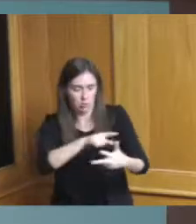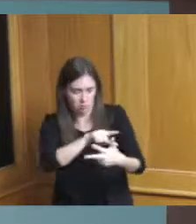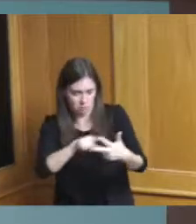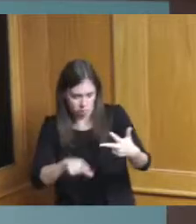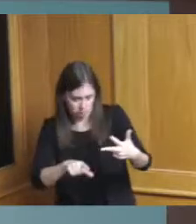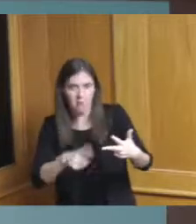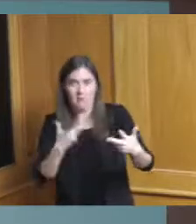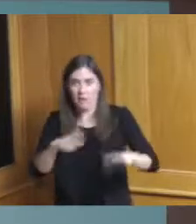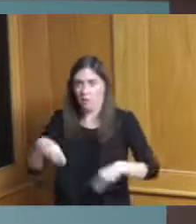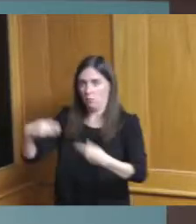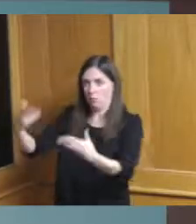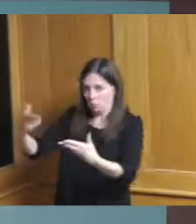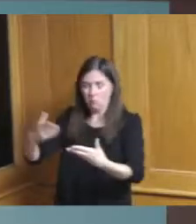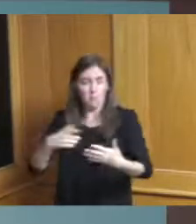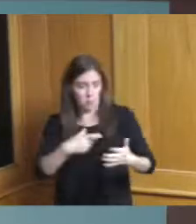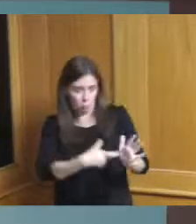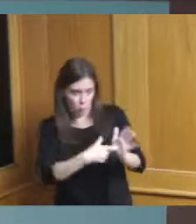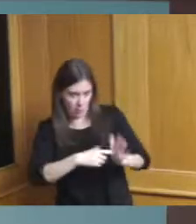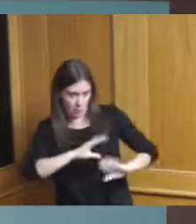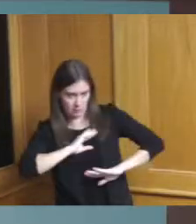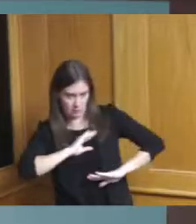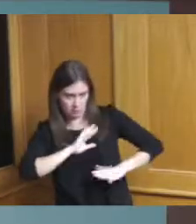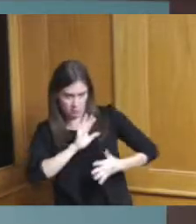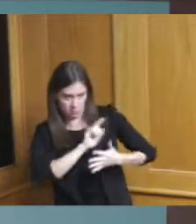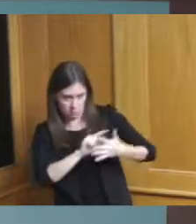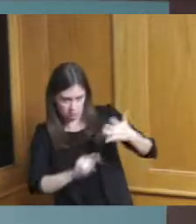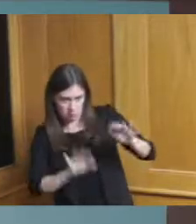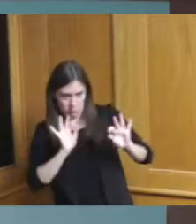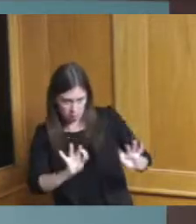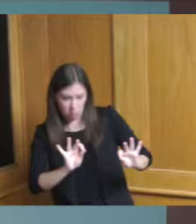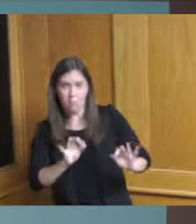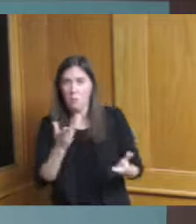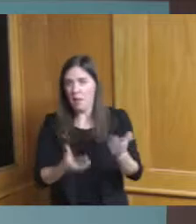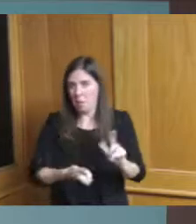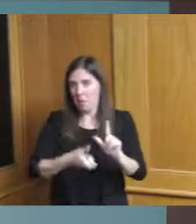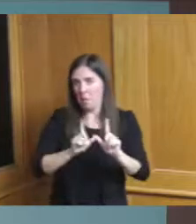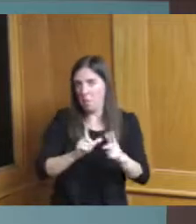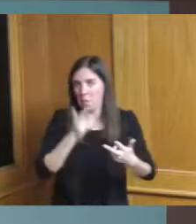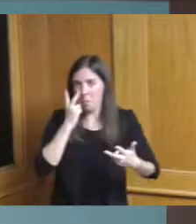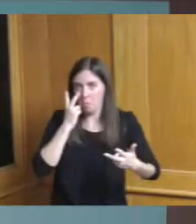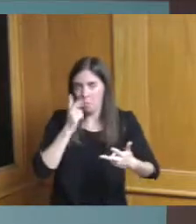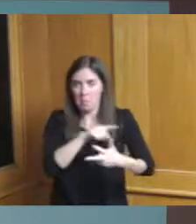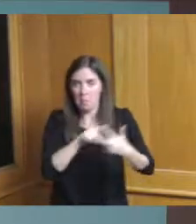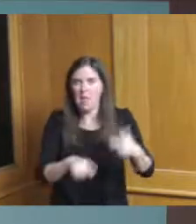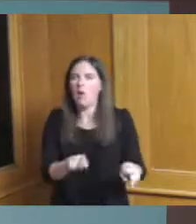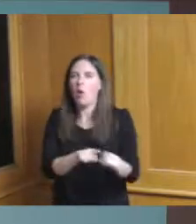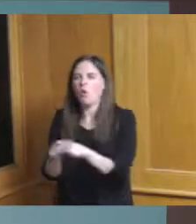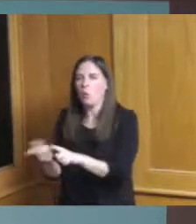have expired and then there were three more that were currently in construction periods so they